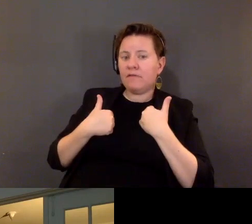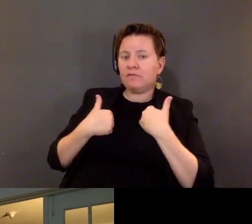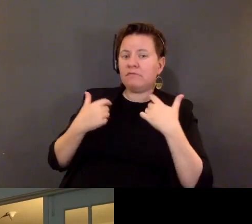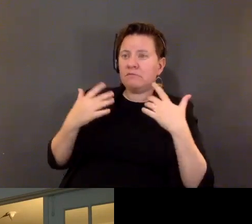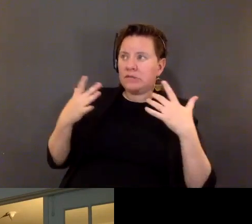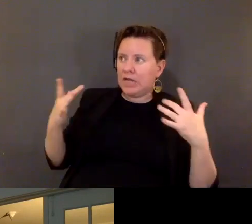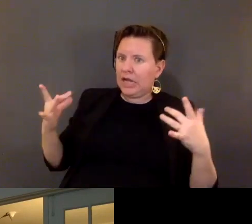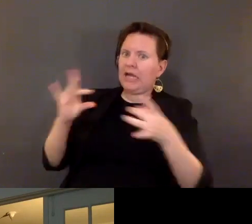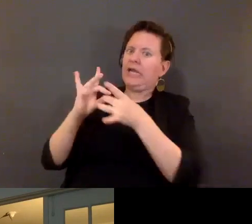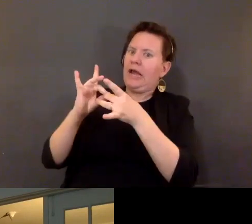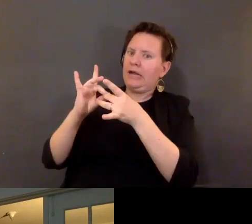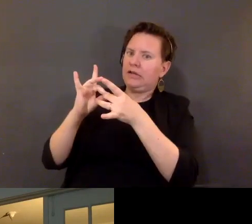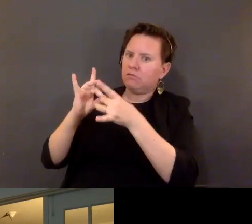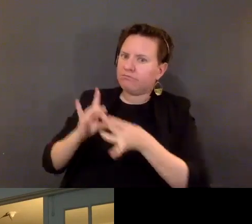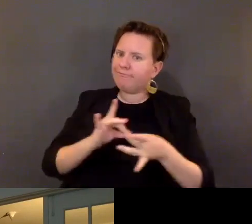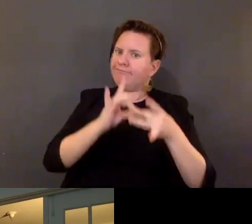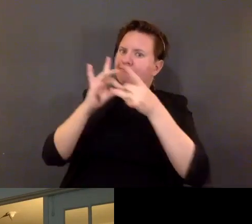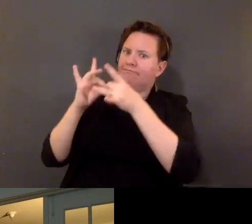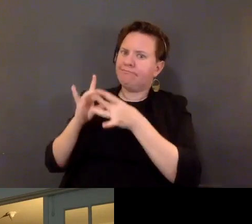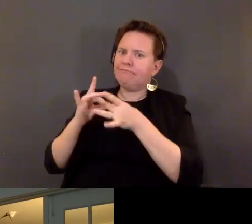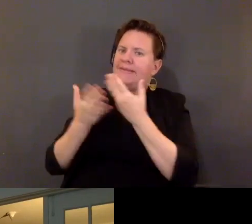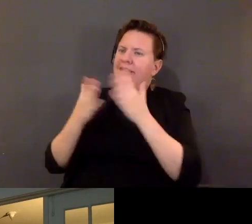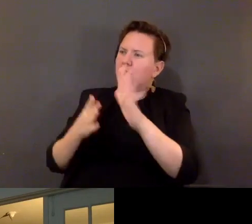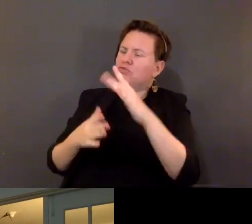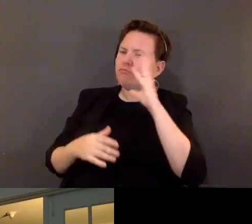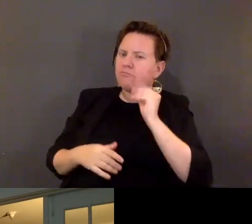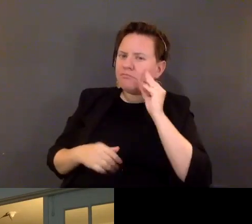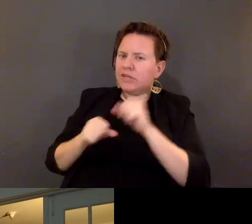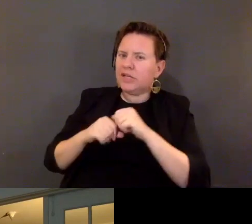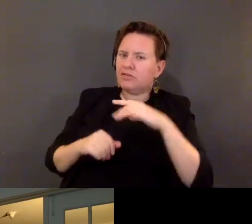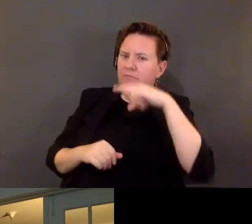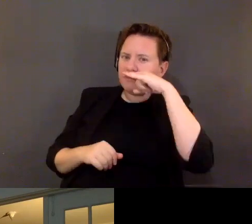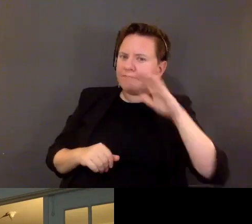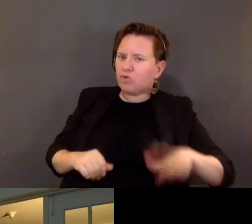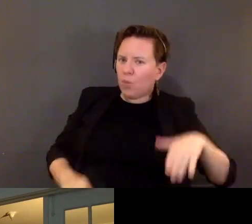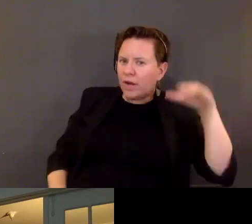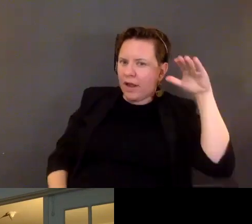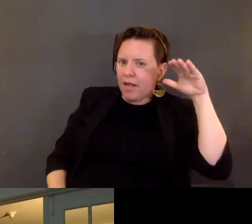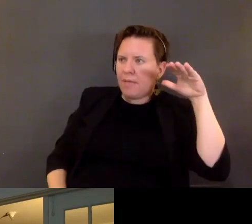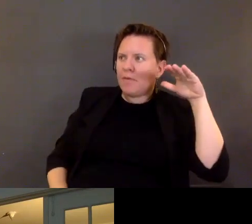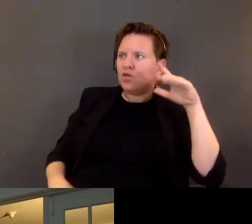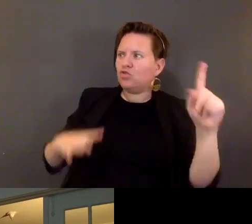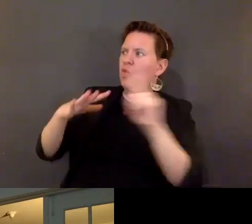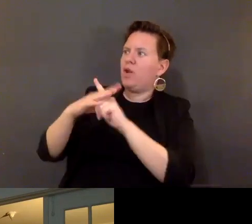how things in your childhood manifest in the art that you're making now and